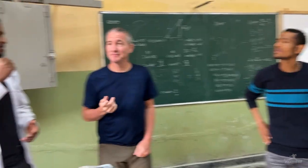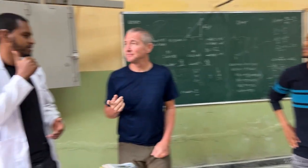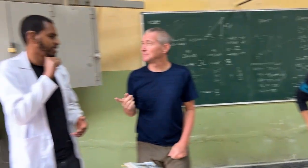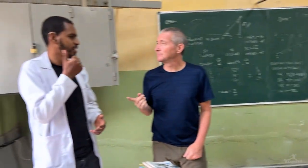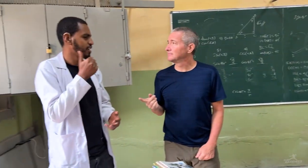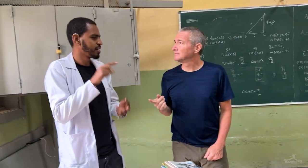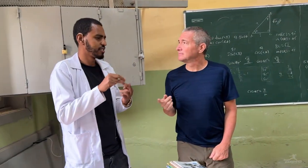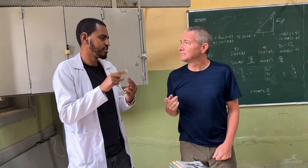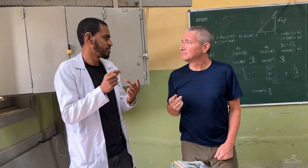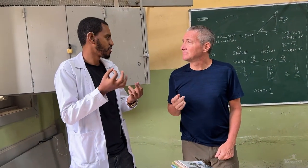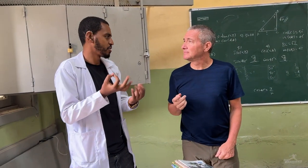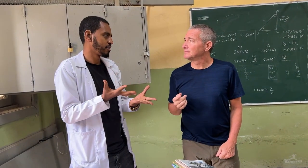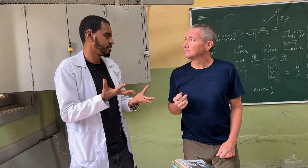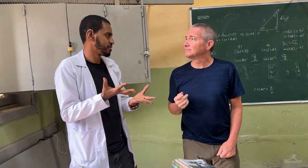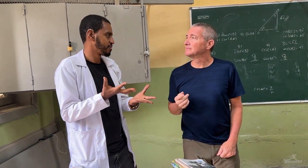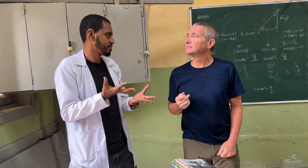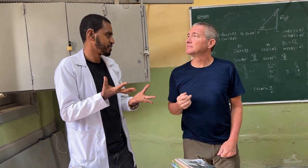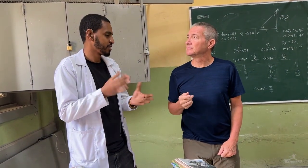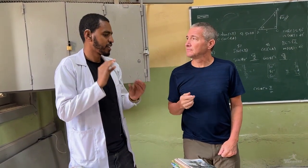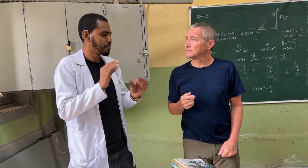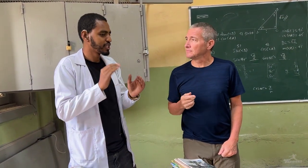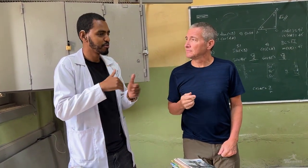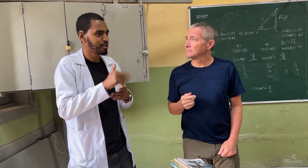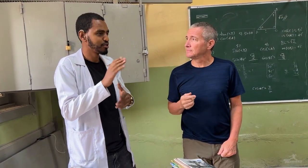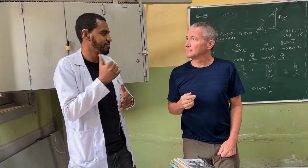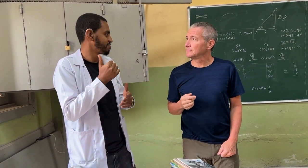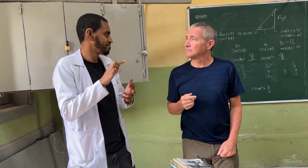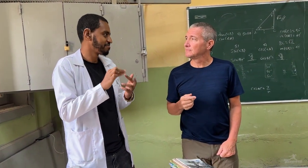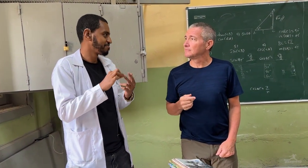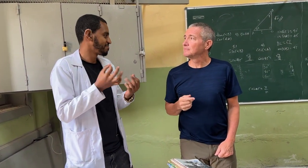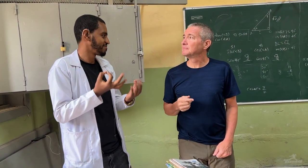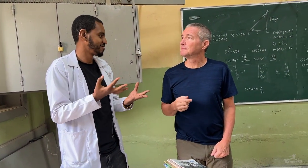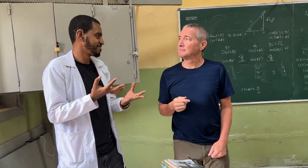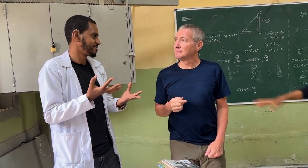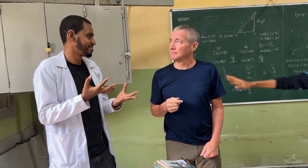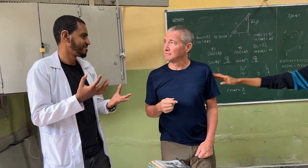There aren’t many other options for me.